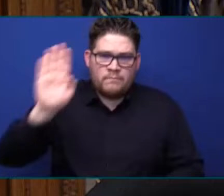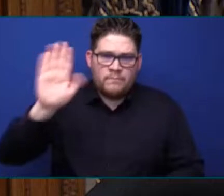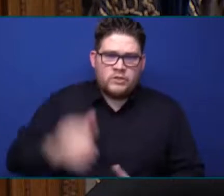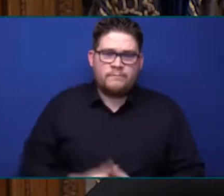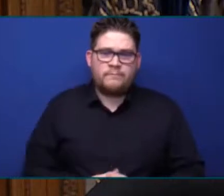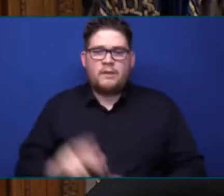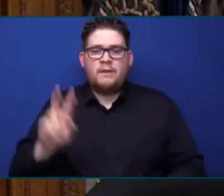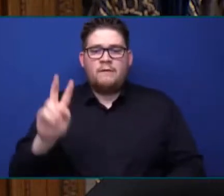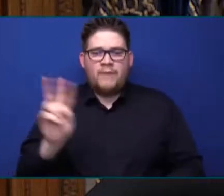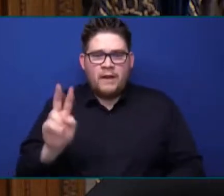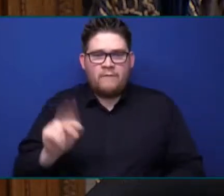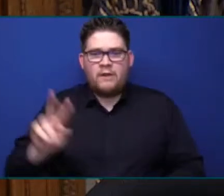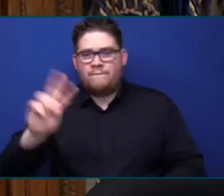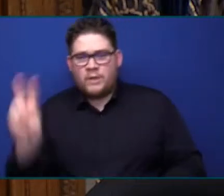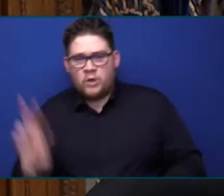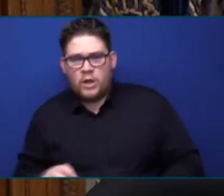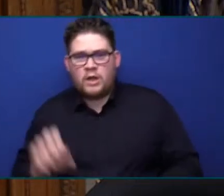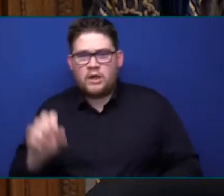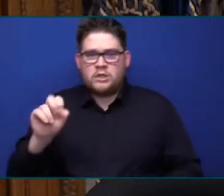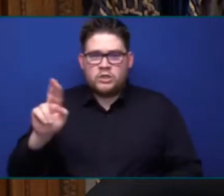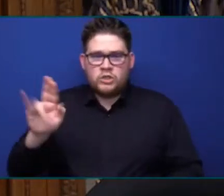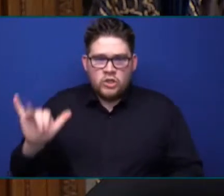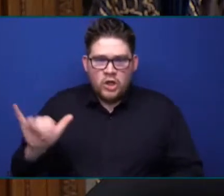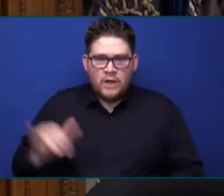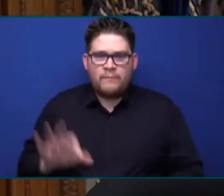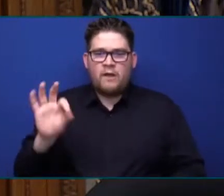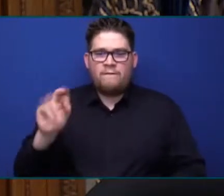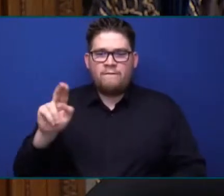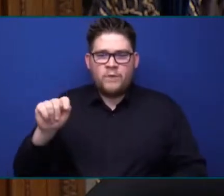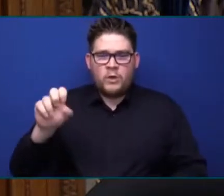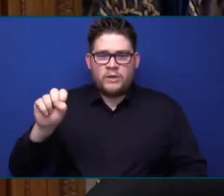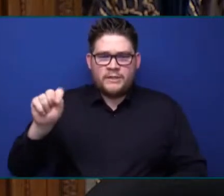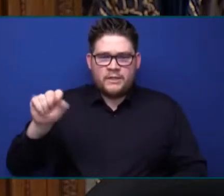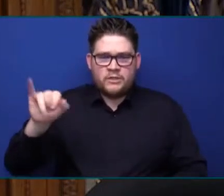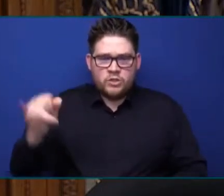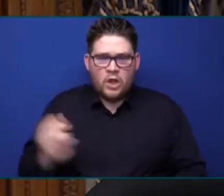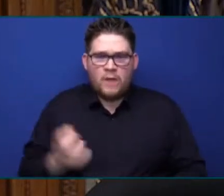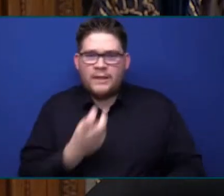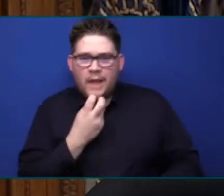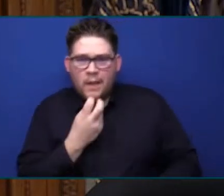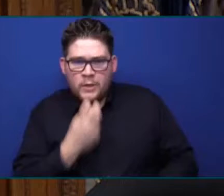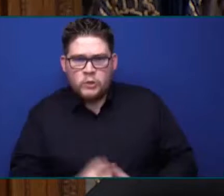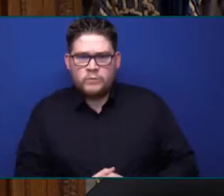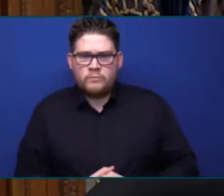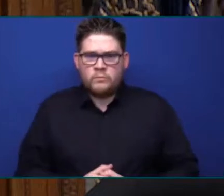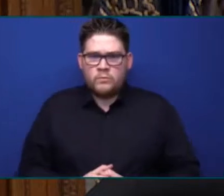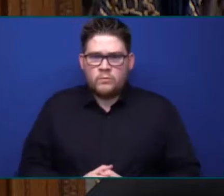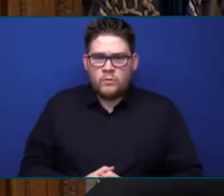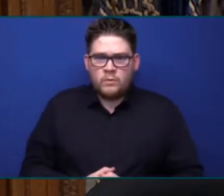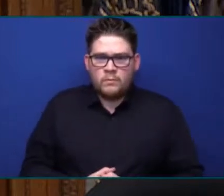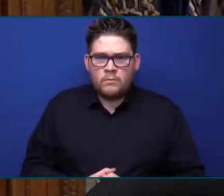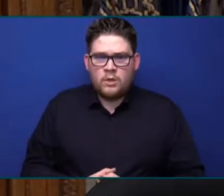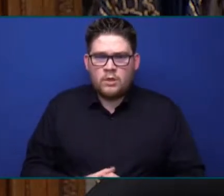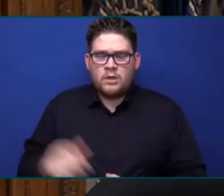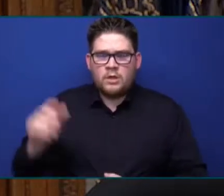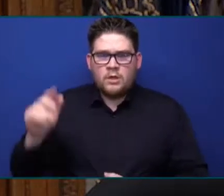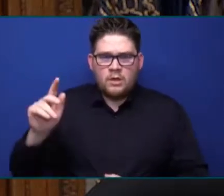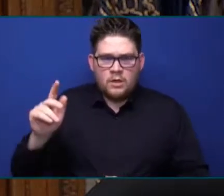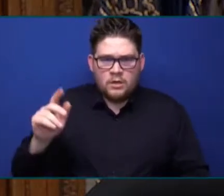George, Kamloops, Nelson, Terrace and Comox. There was also a virtual town hall. It seems